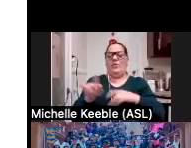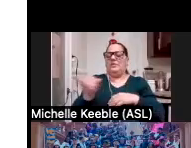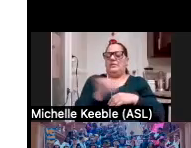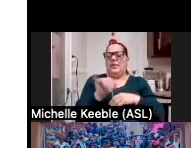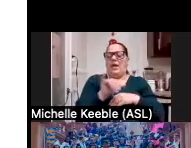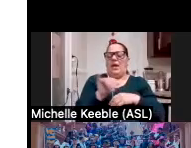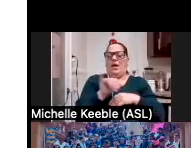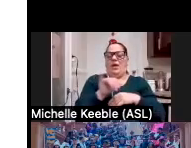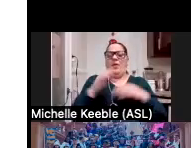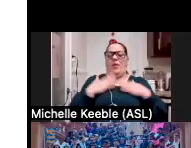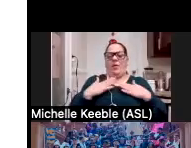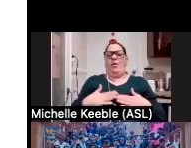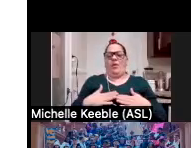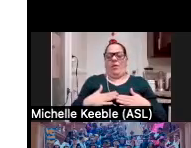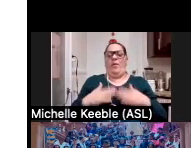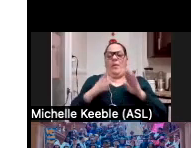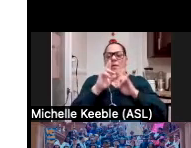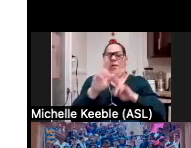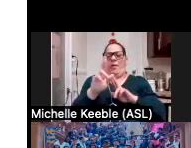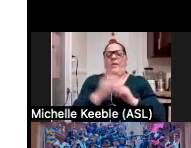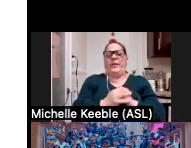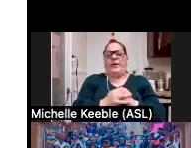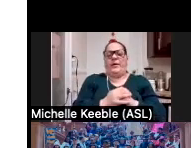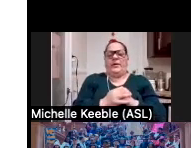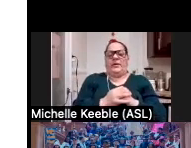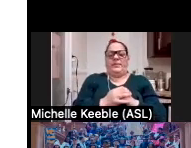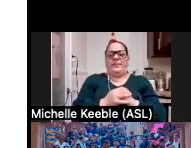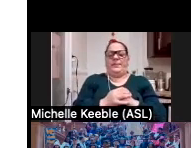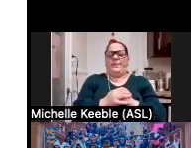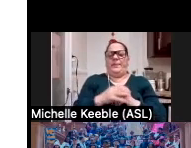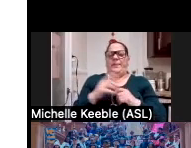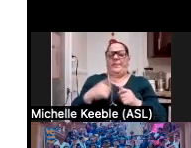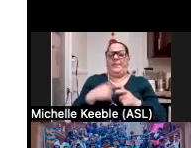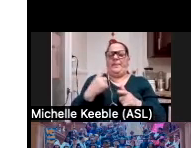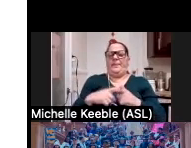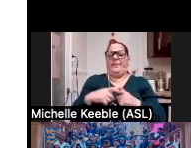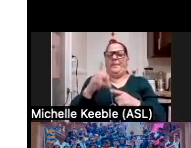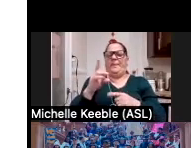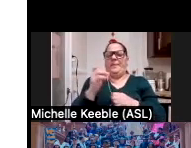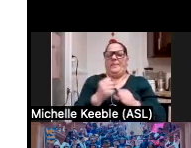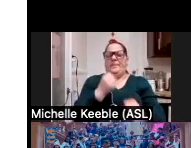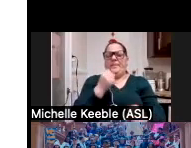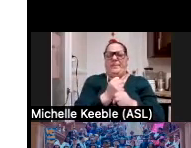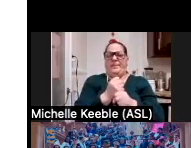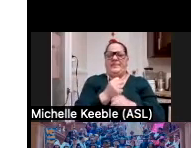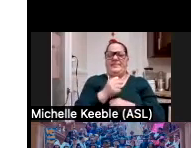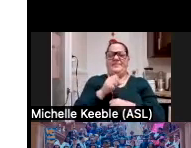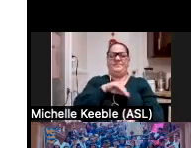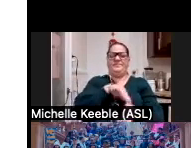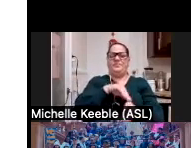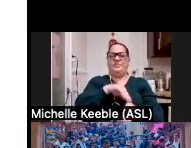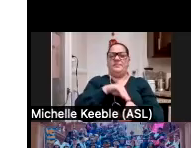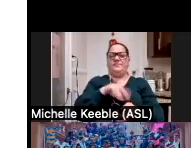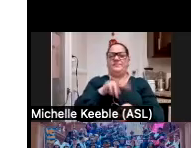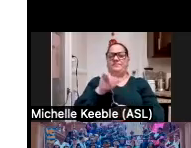human dignity. Um in the next eight years, uh Dr. Viscardi, who was really a brilliant guy,